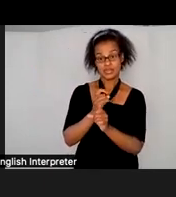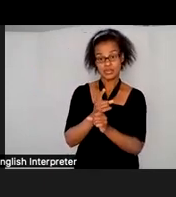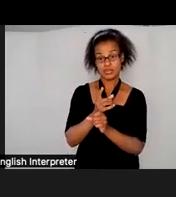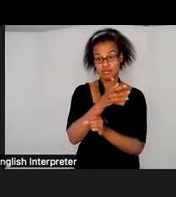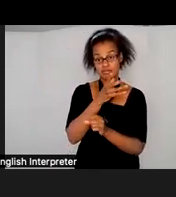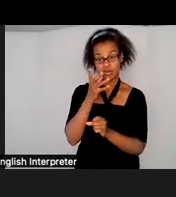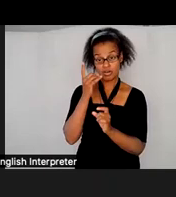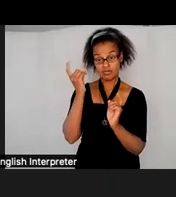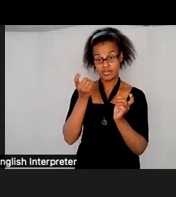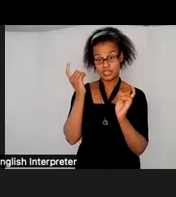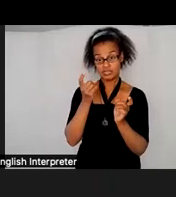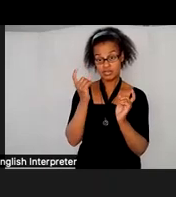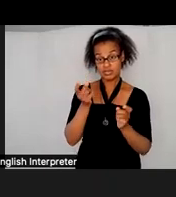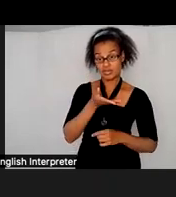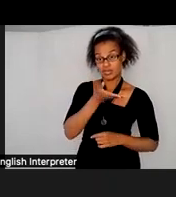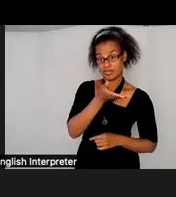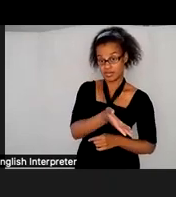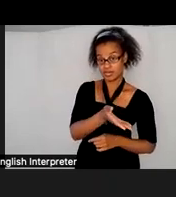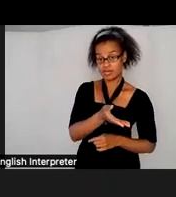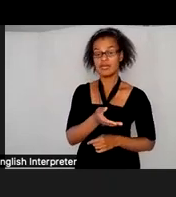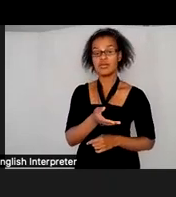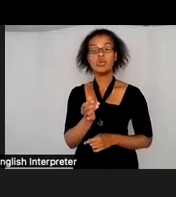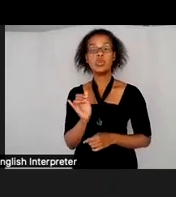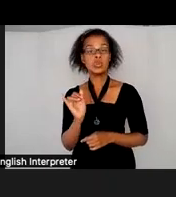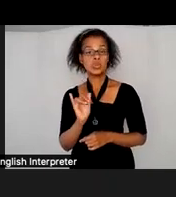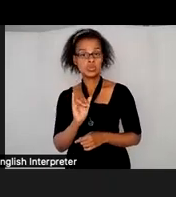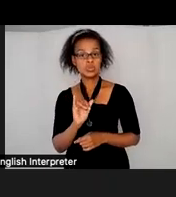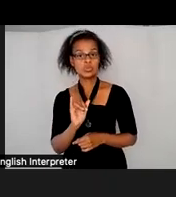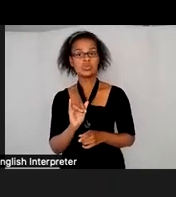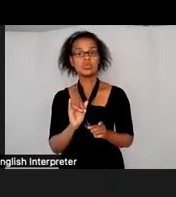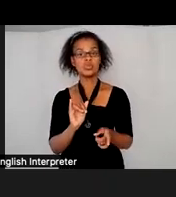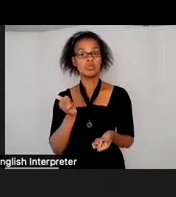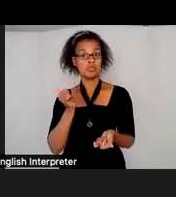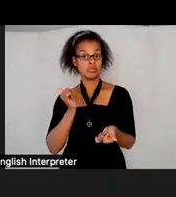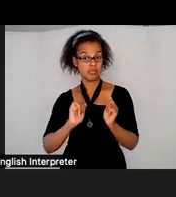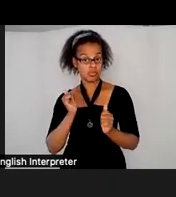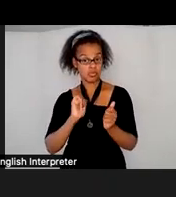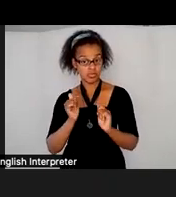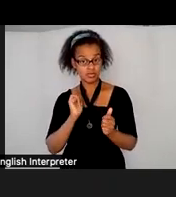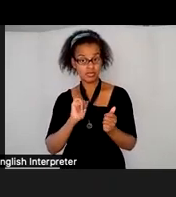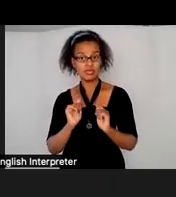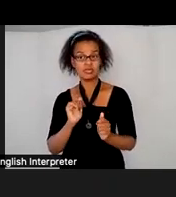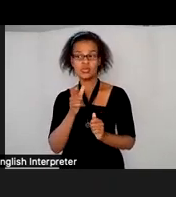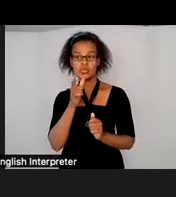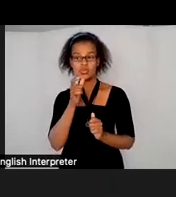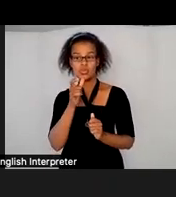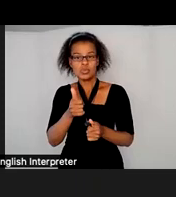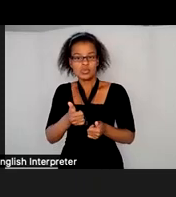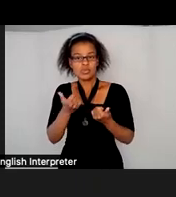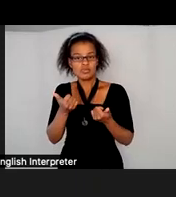And as part of the farm festival, we had performances from local artists throughout the festival,